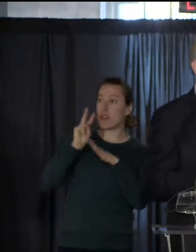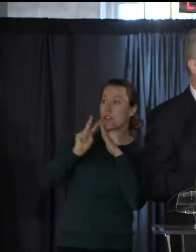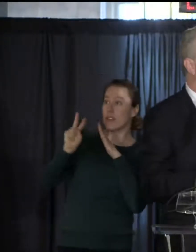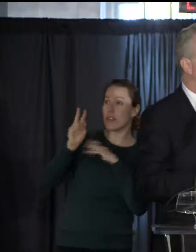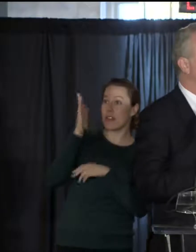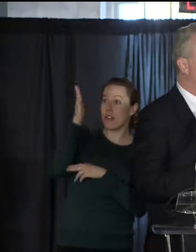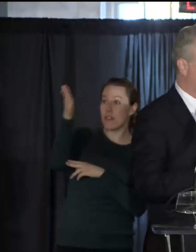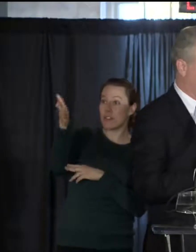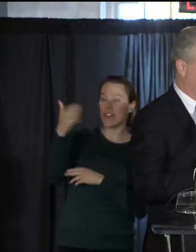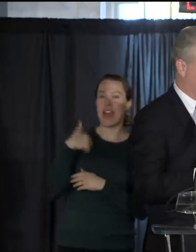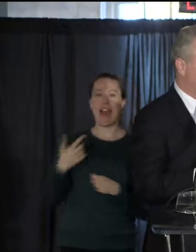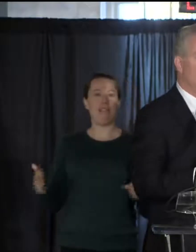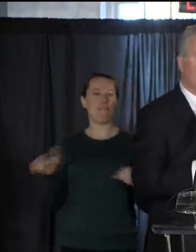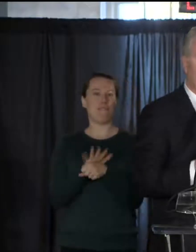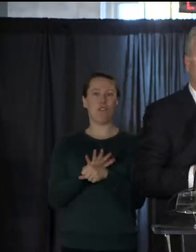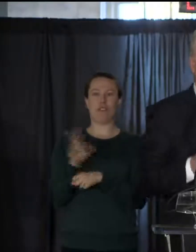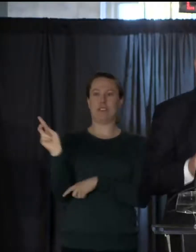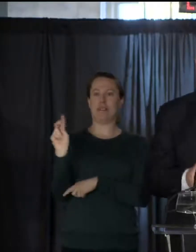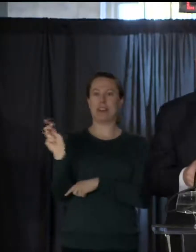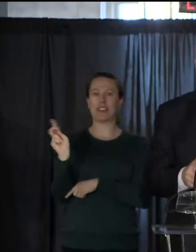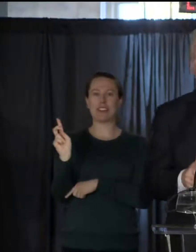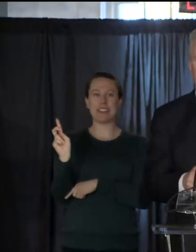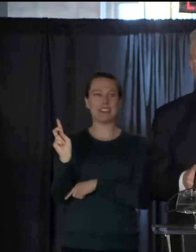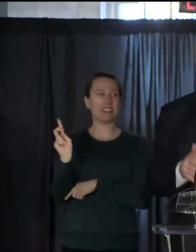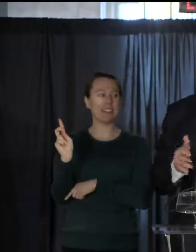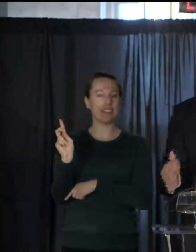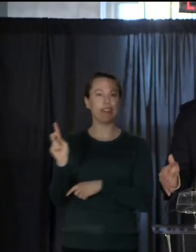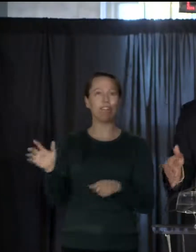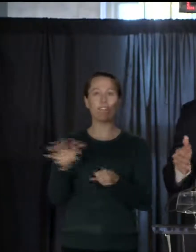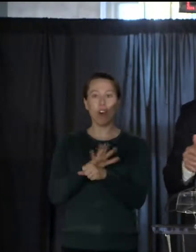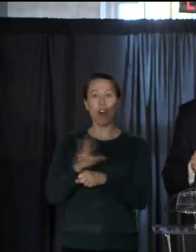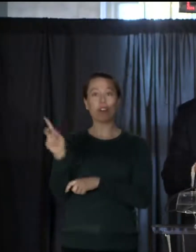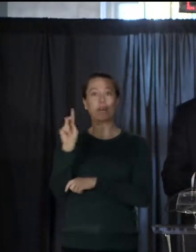FULL DEMOCRACY, FULL DEMOCRACY FOR THE PEOPLE OF THE DISTRICT